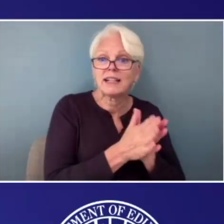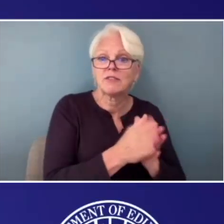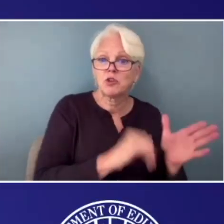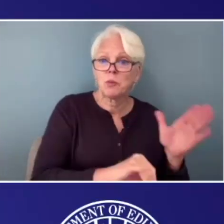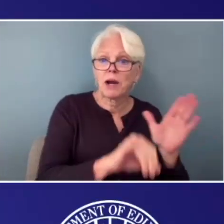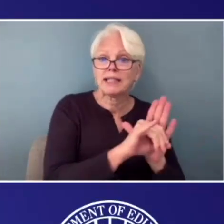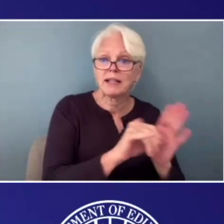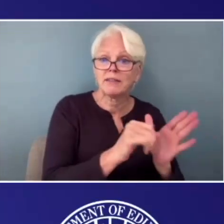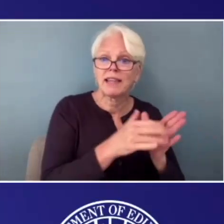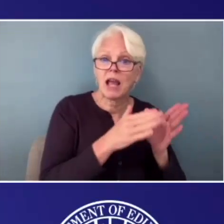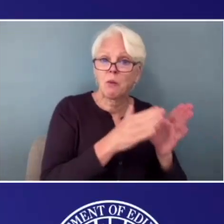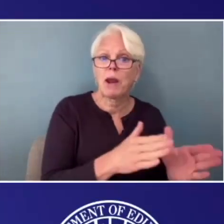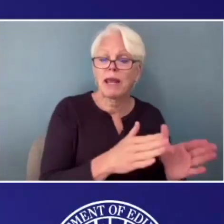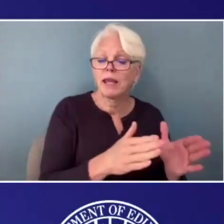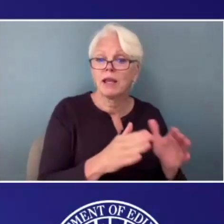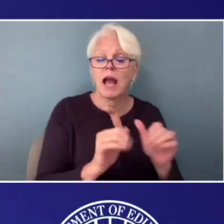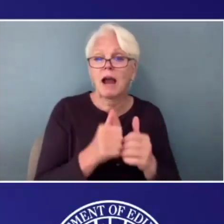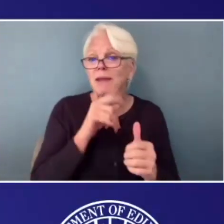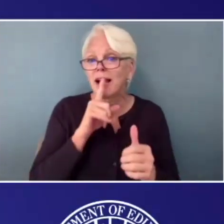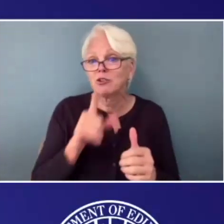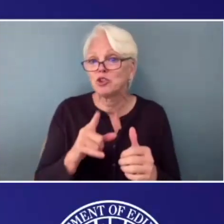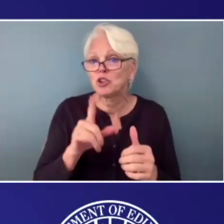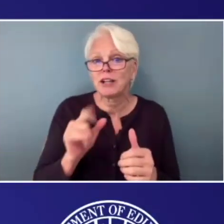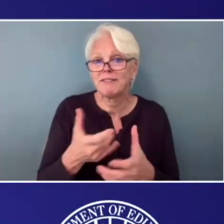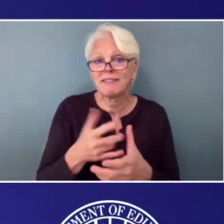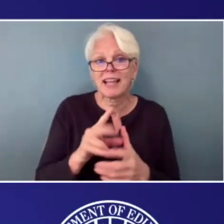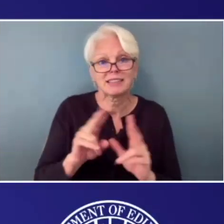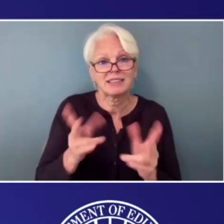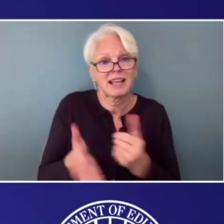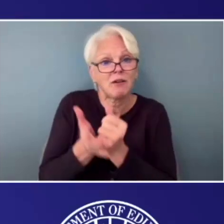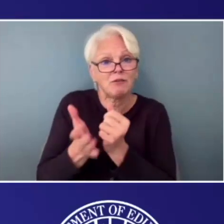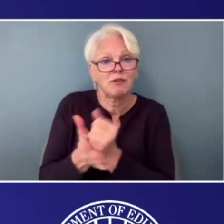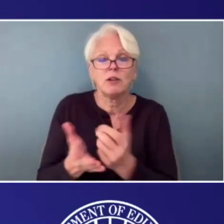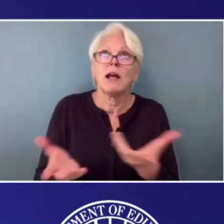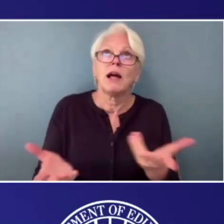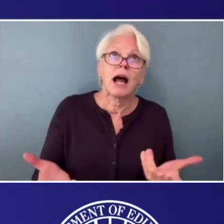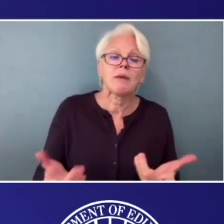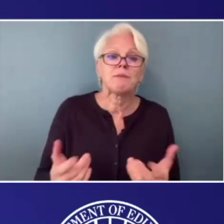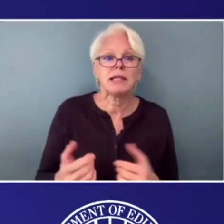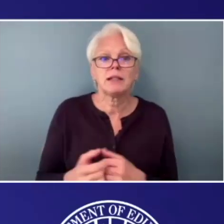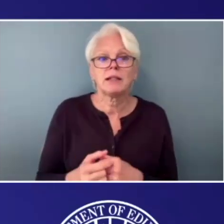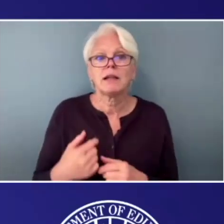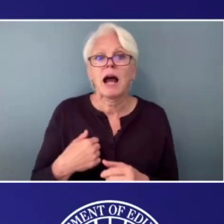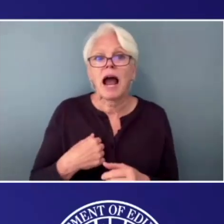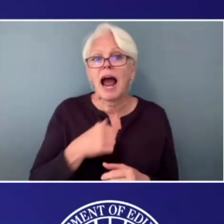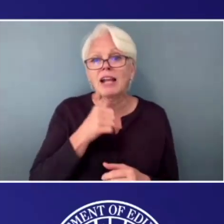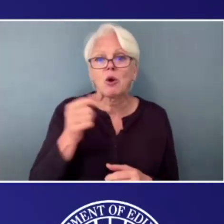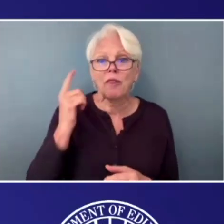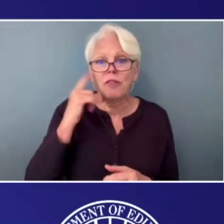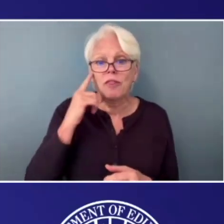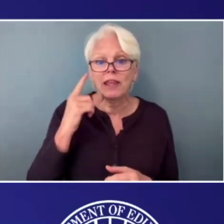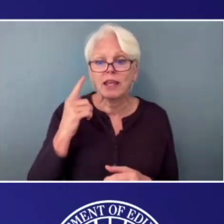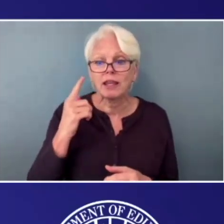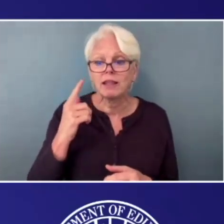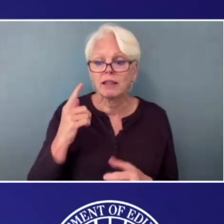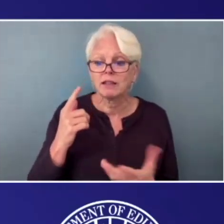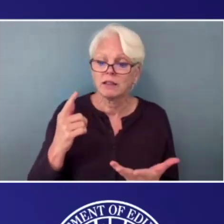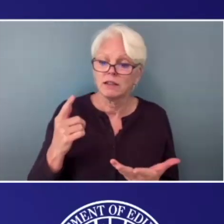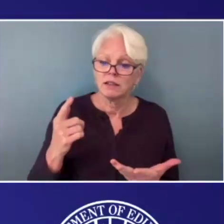I'm not sure how helpful that is. I mean, I don't think it's reflective necessarily of how the program considers